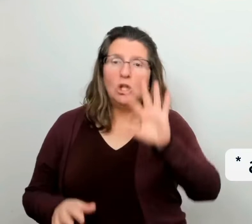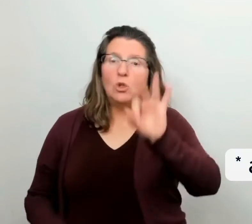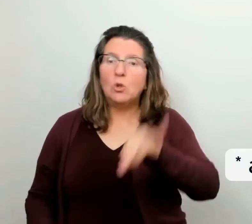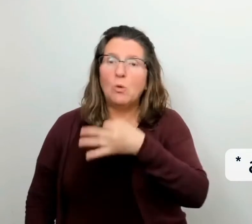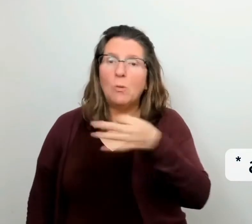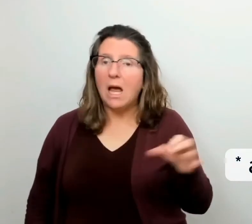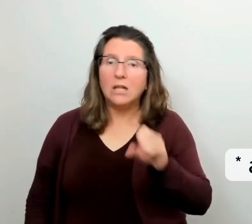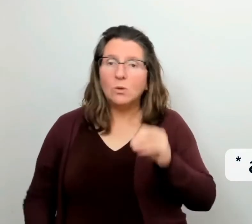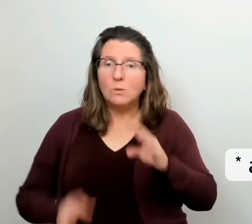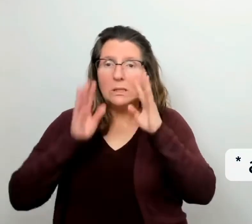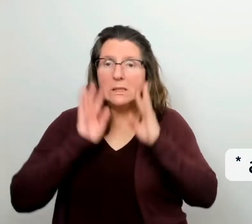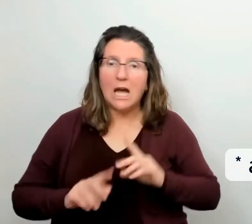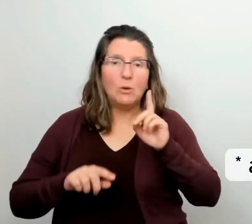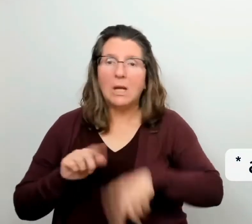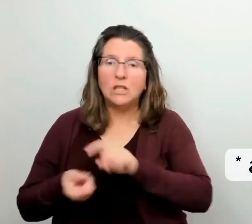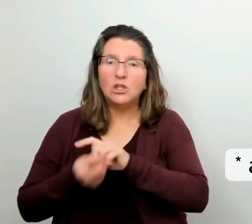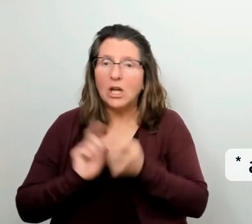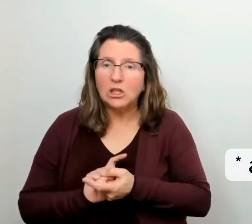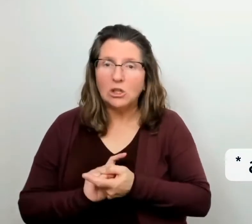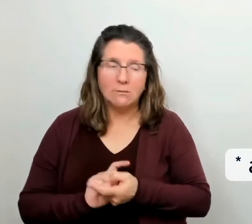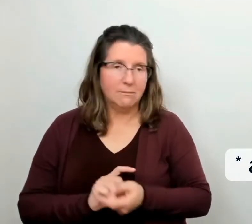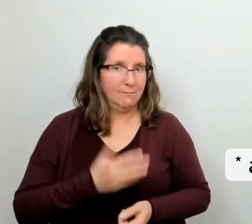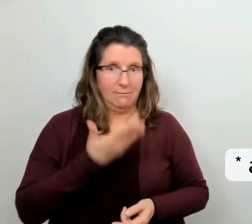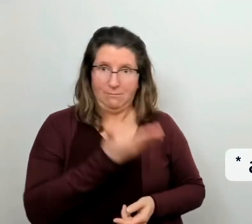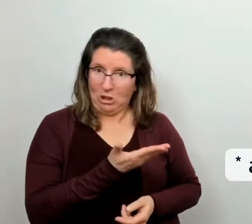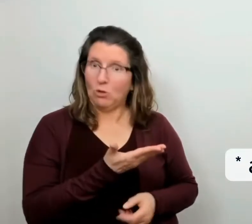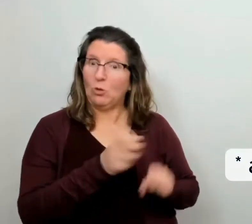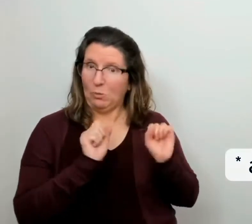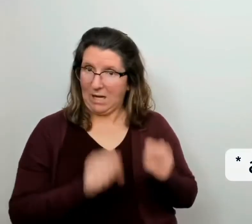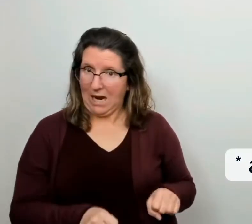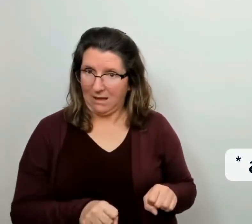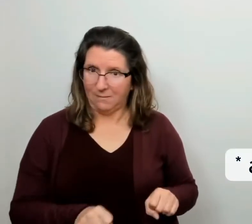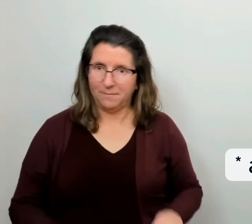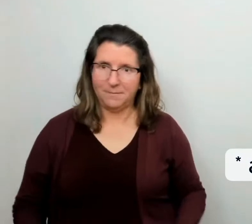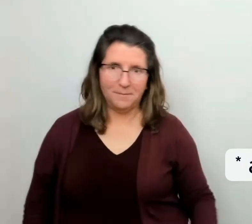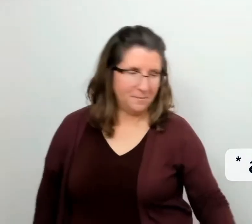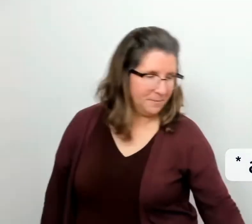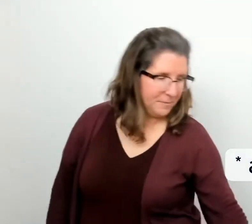Too bad, so sad nothing you can do to change it! But in an eBook you can change anything you want.